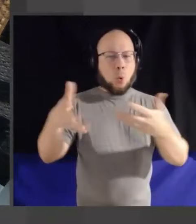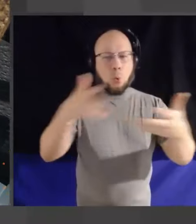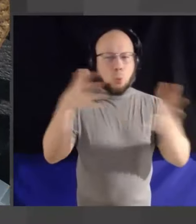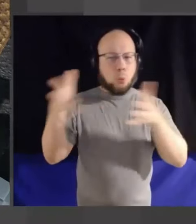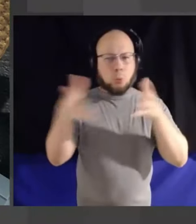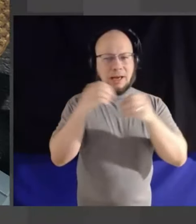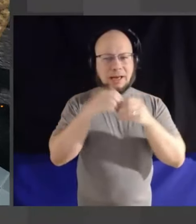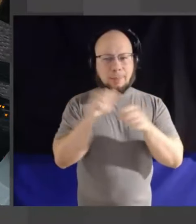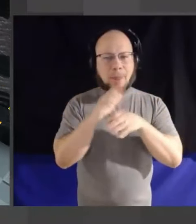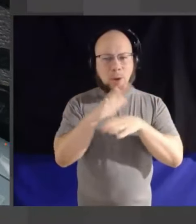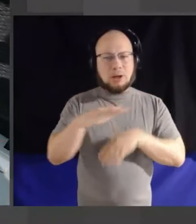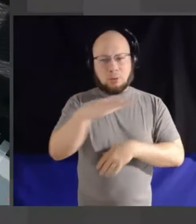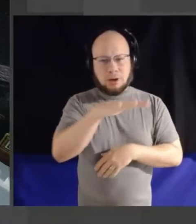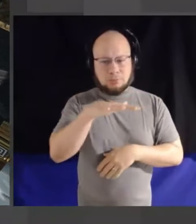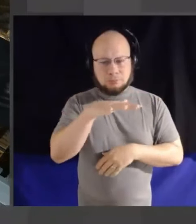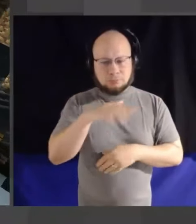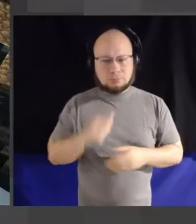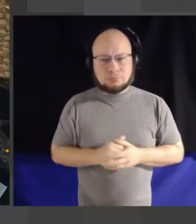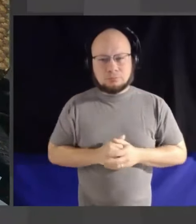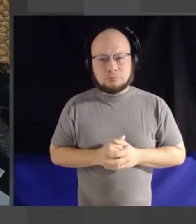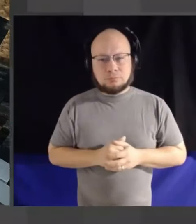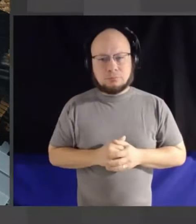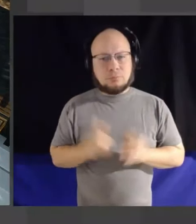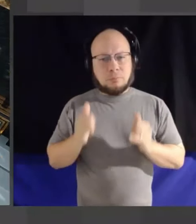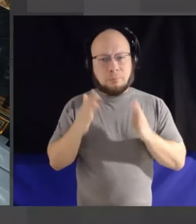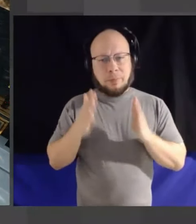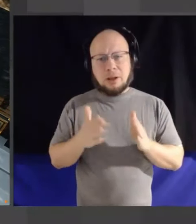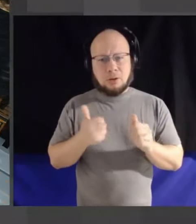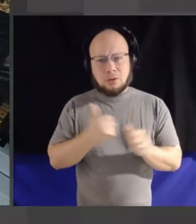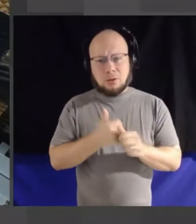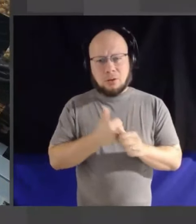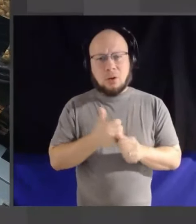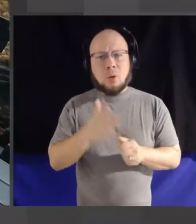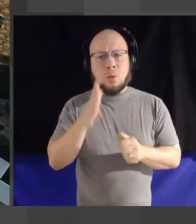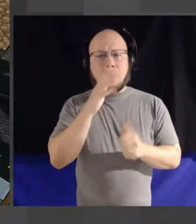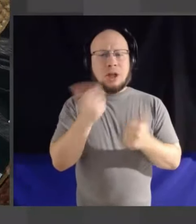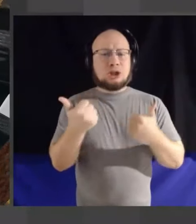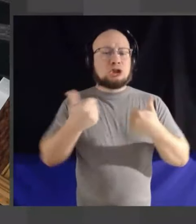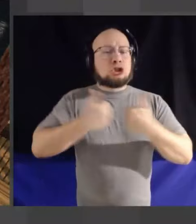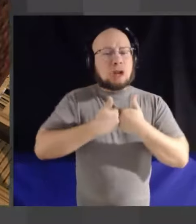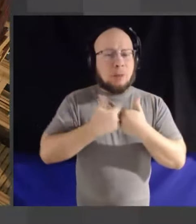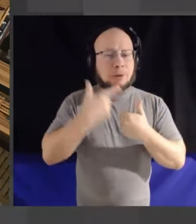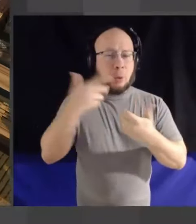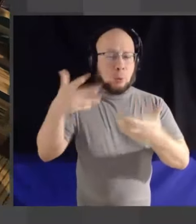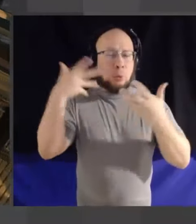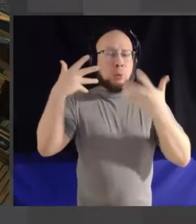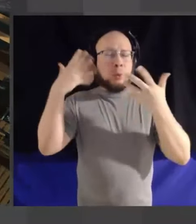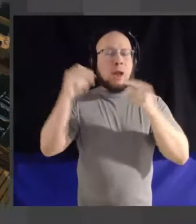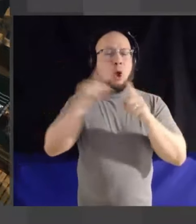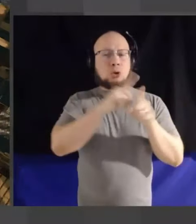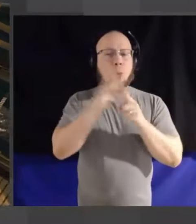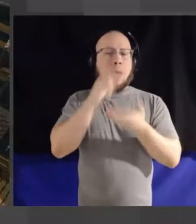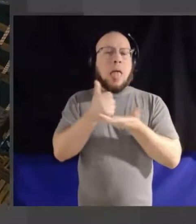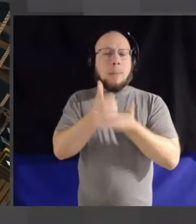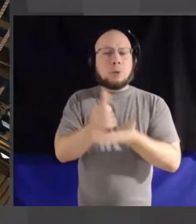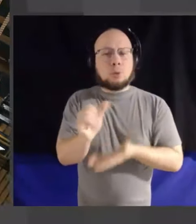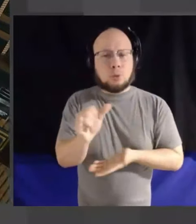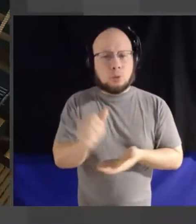GOING TO EXPLORE A LOT IN THE MOUNTAINS MISSIONS. AND THE PLAYERS WILL BE BOTH